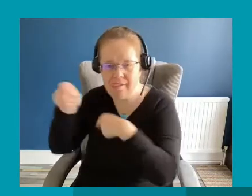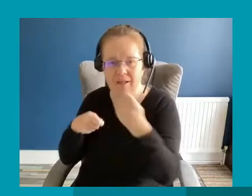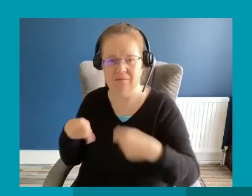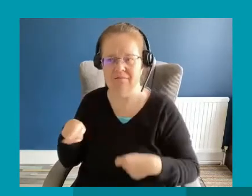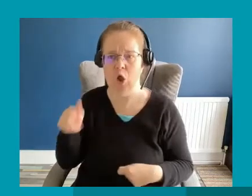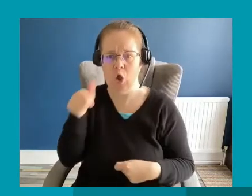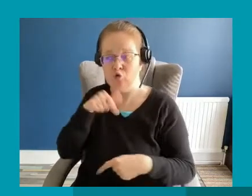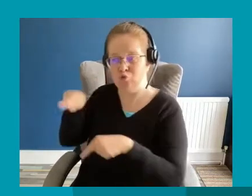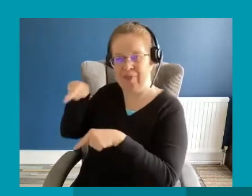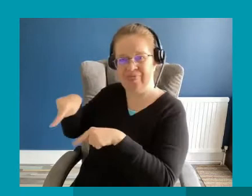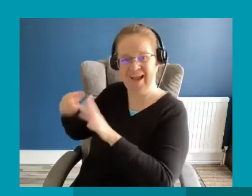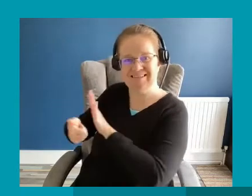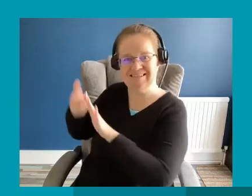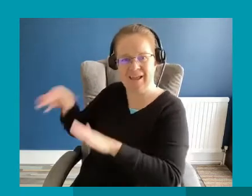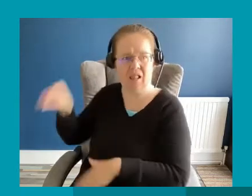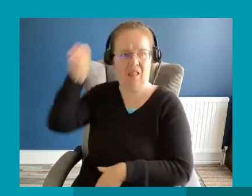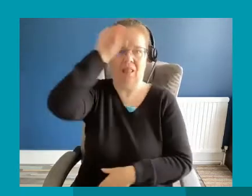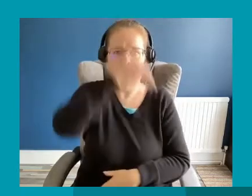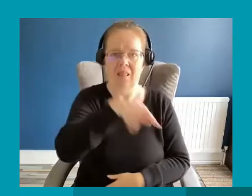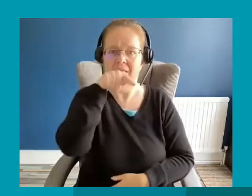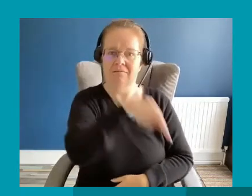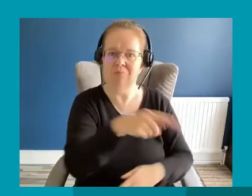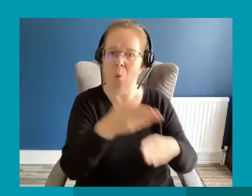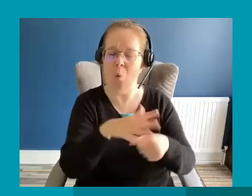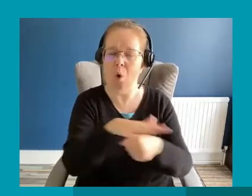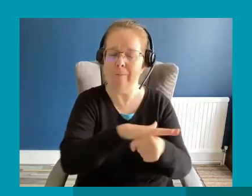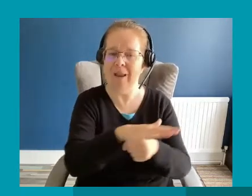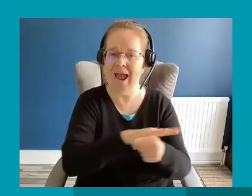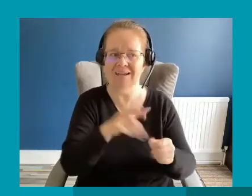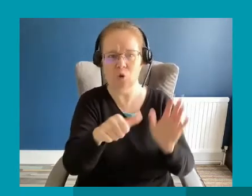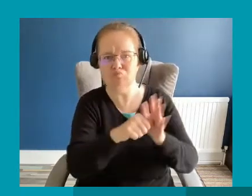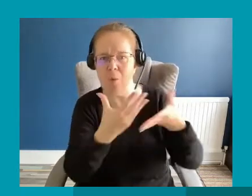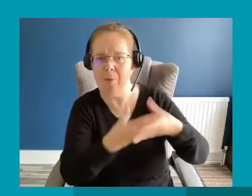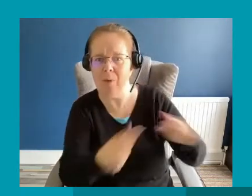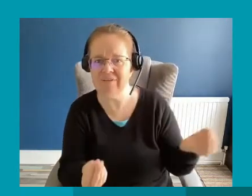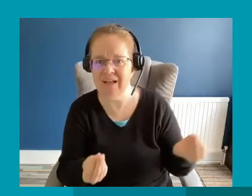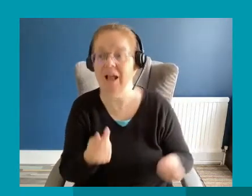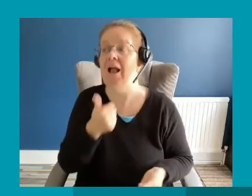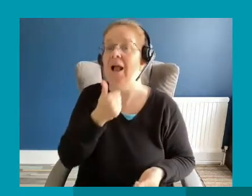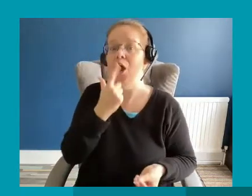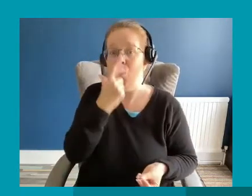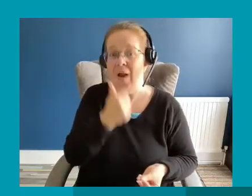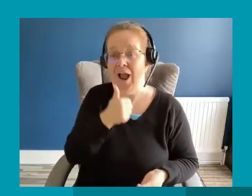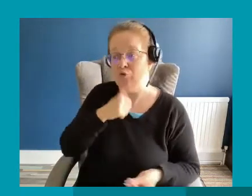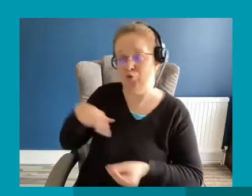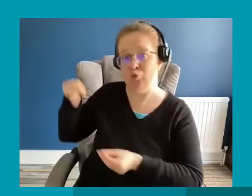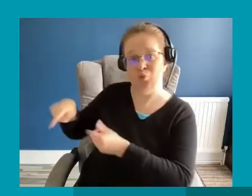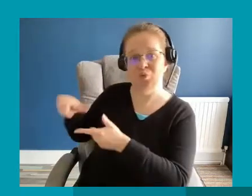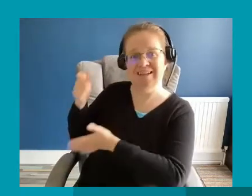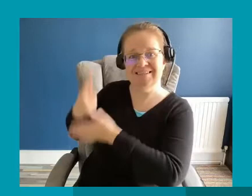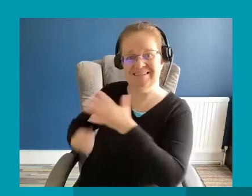You can use your disability to demonstrate how you use those skills. But again, you want to make it relevant right